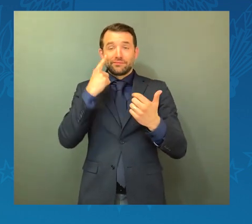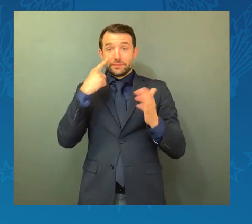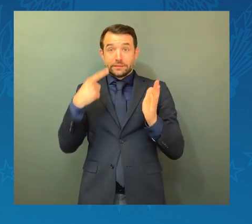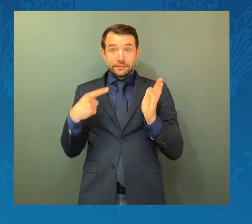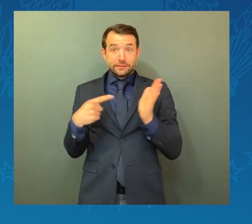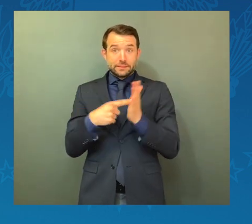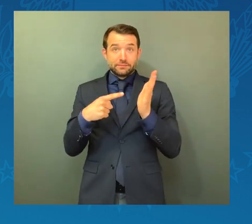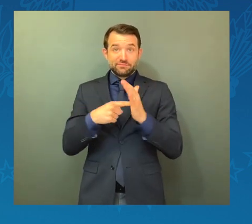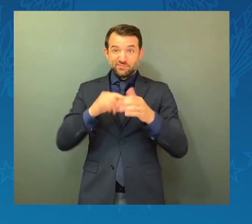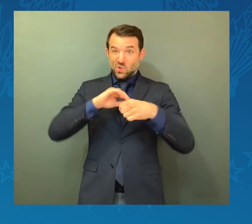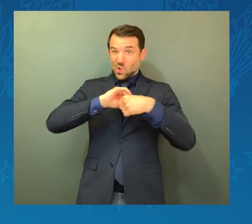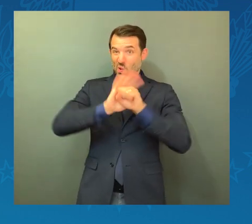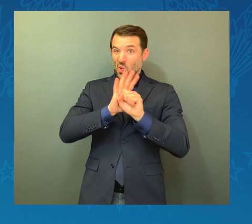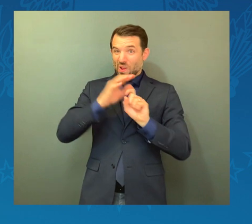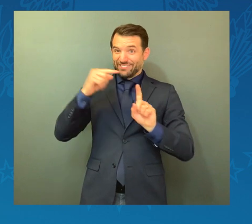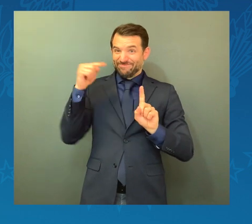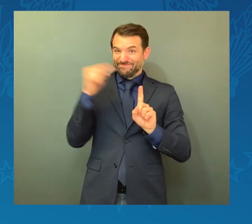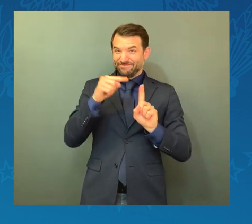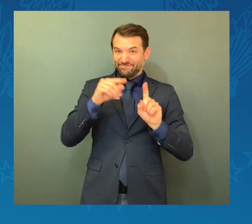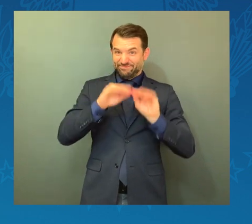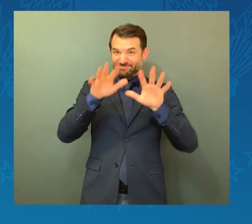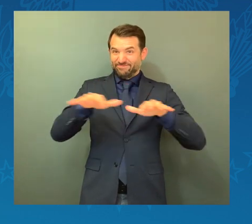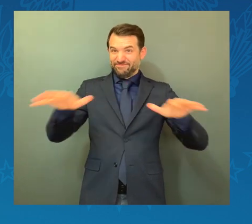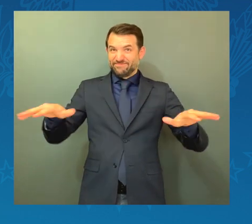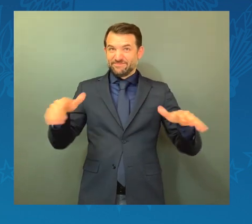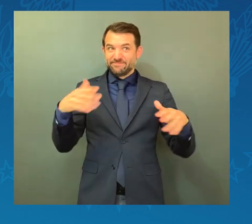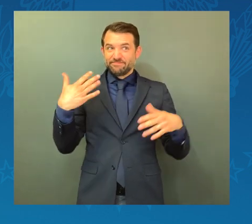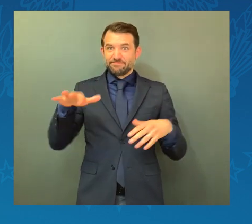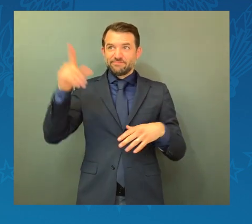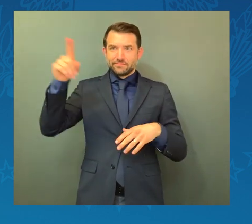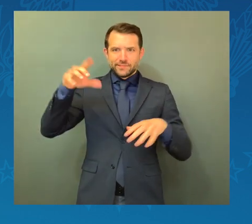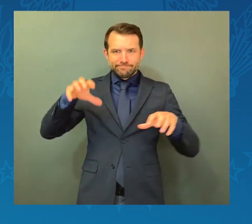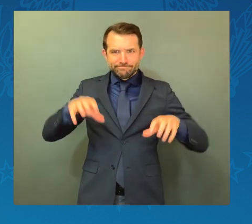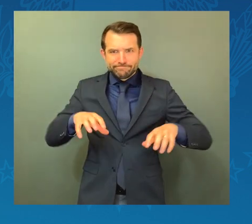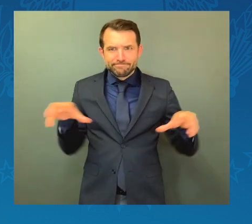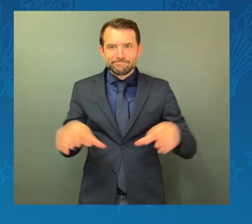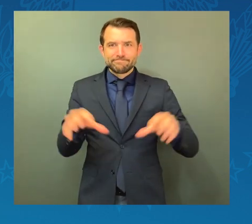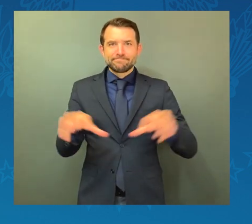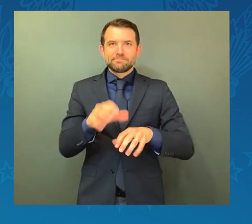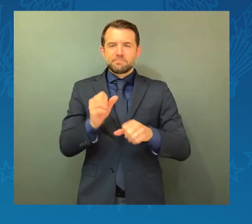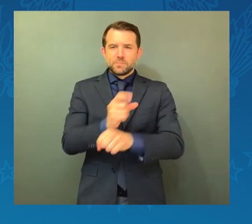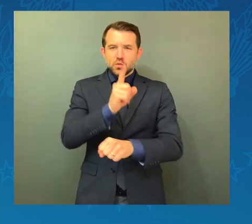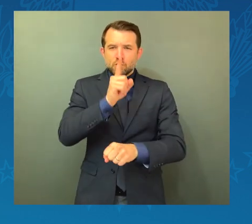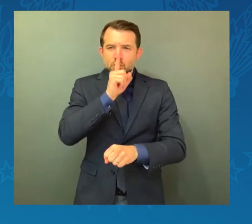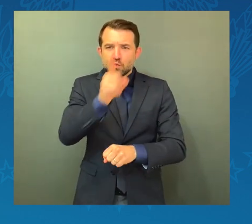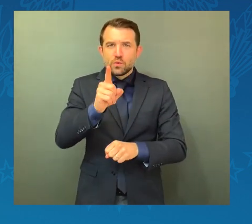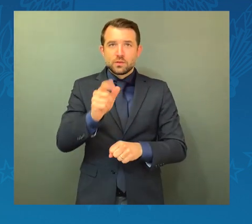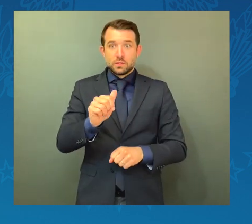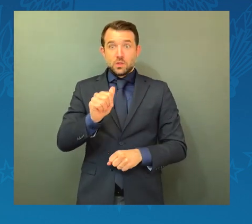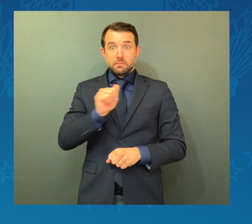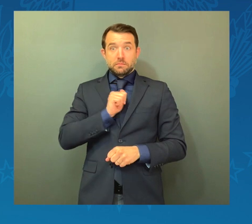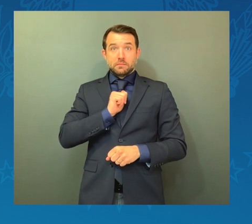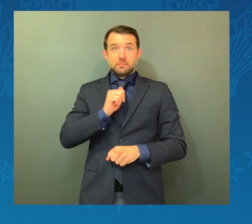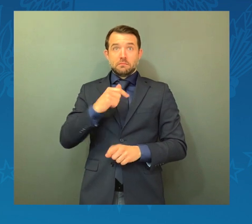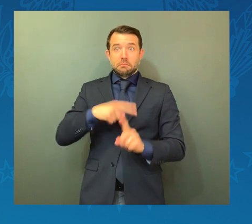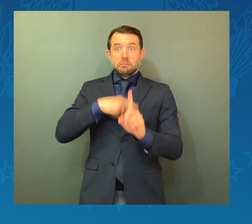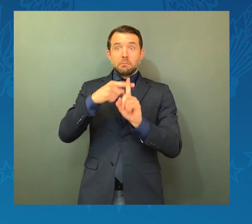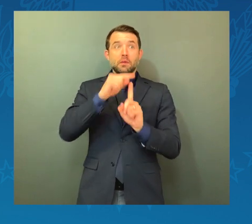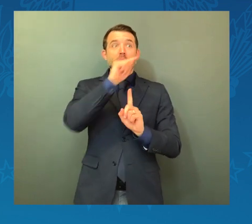You've done what you can to ensure that I and so many of us are still living out our dream.